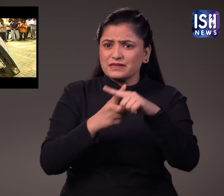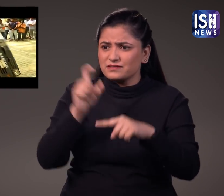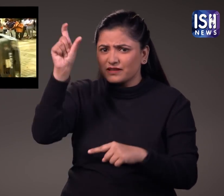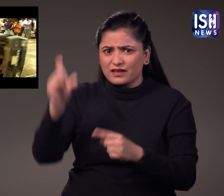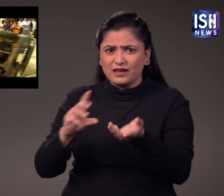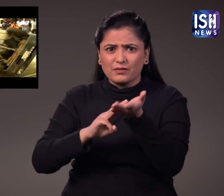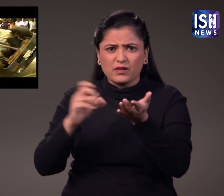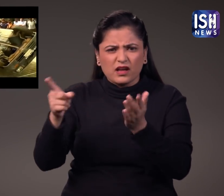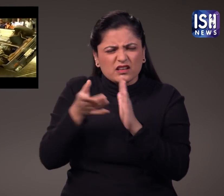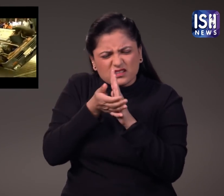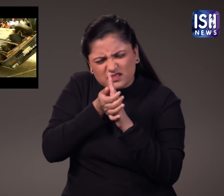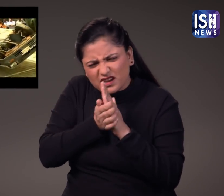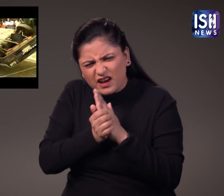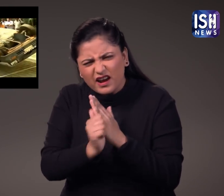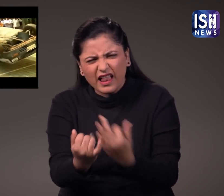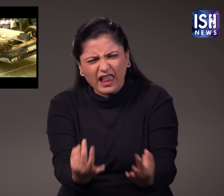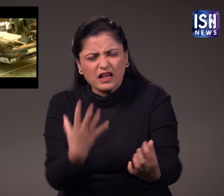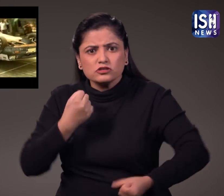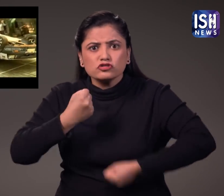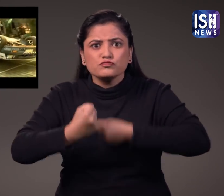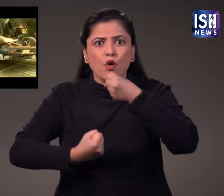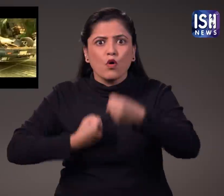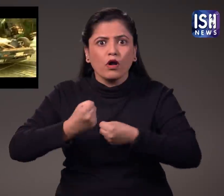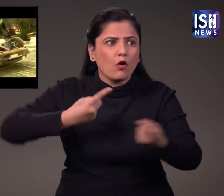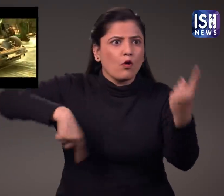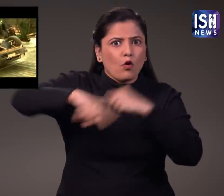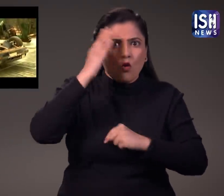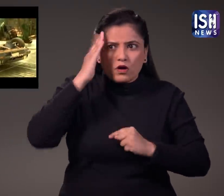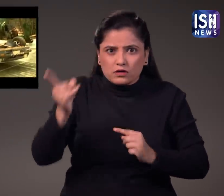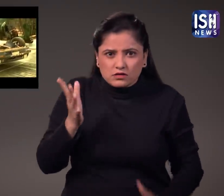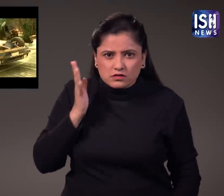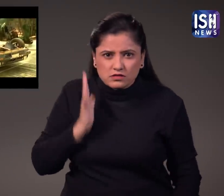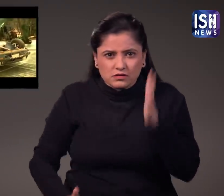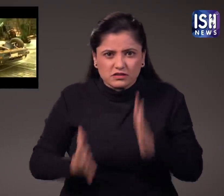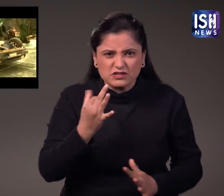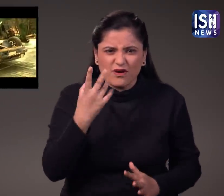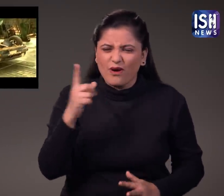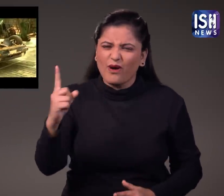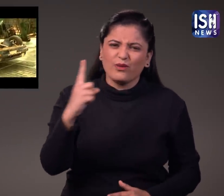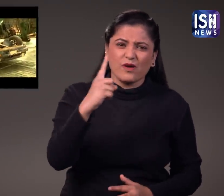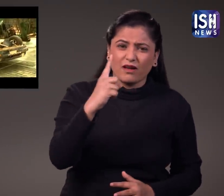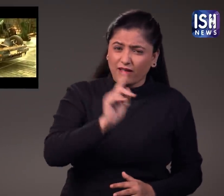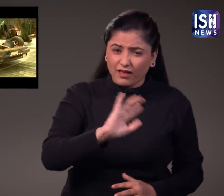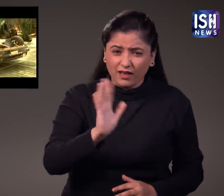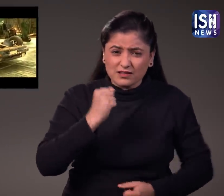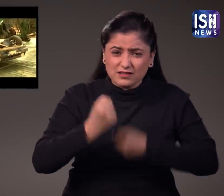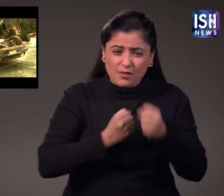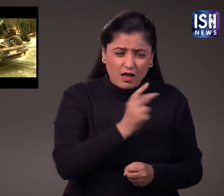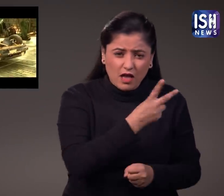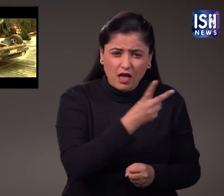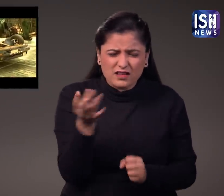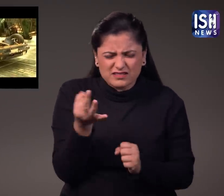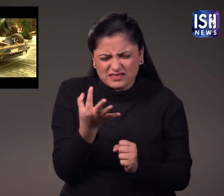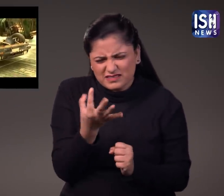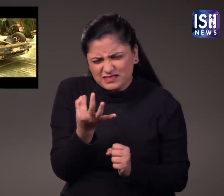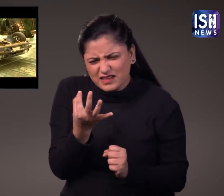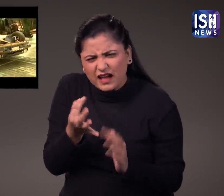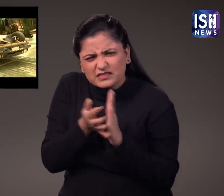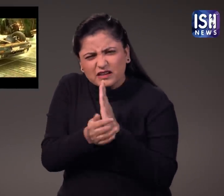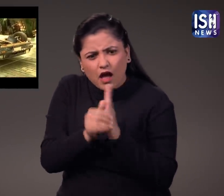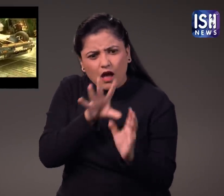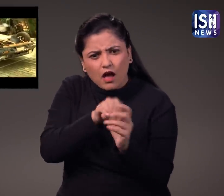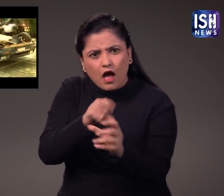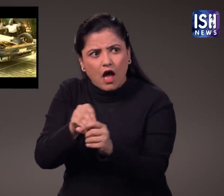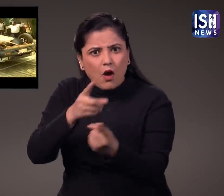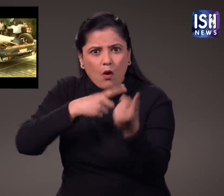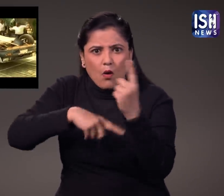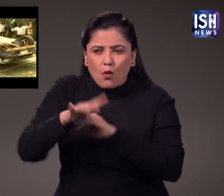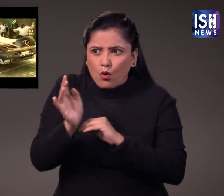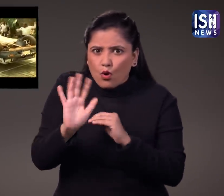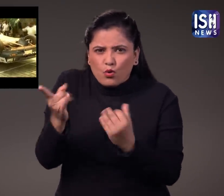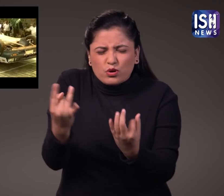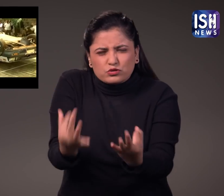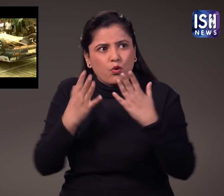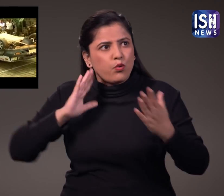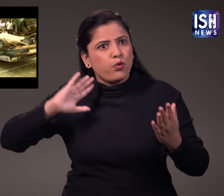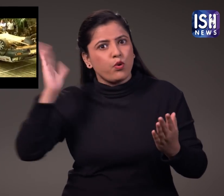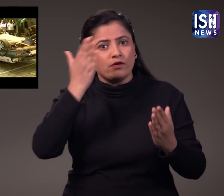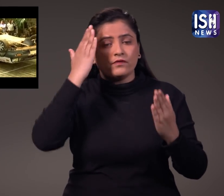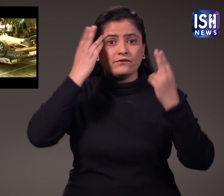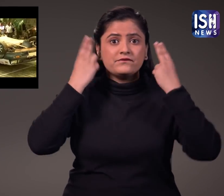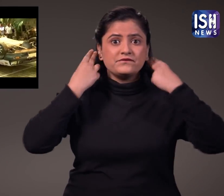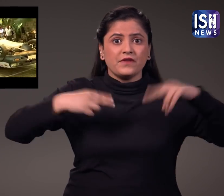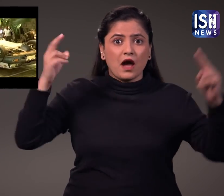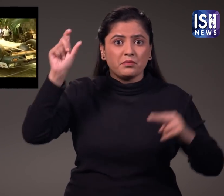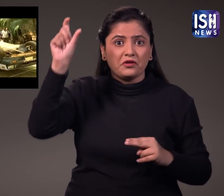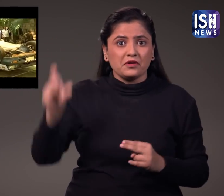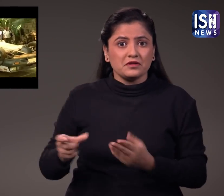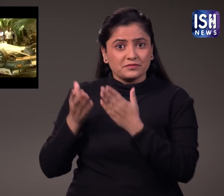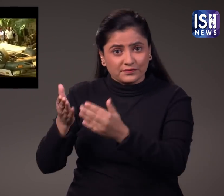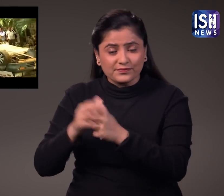He is an athlete with skills in many different sports and is world famous.